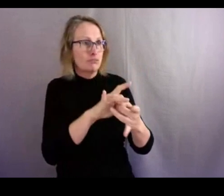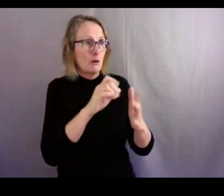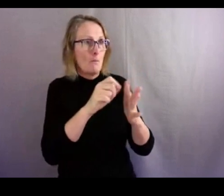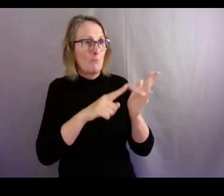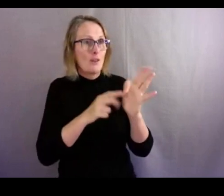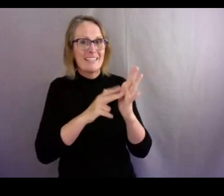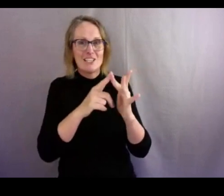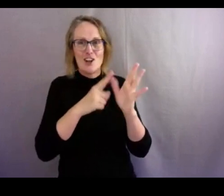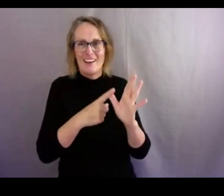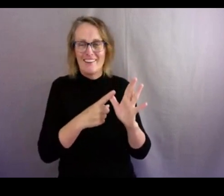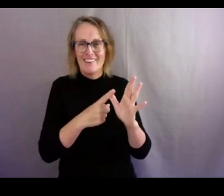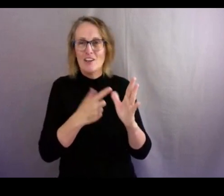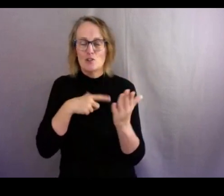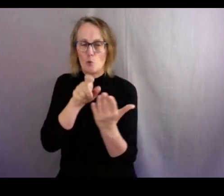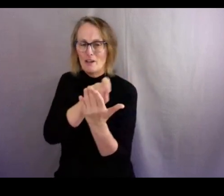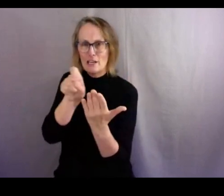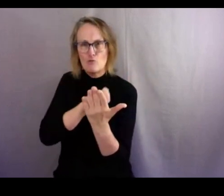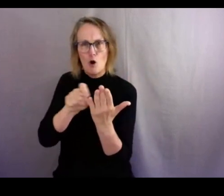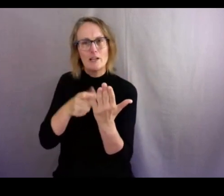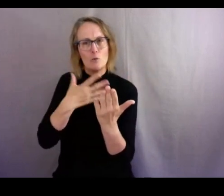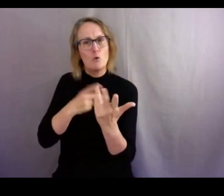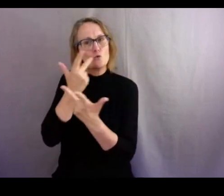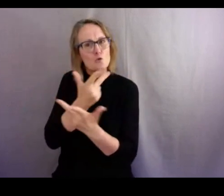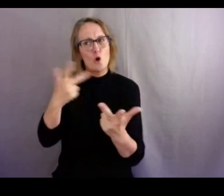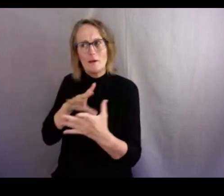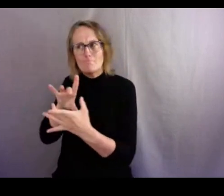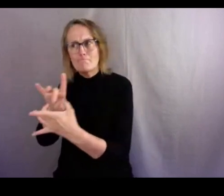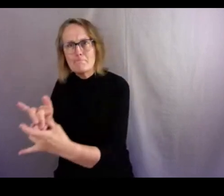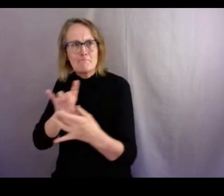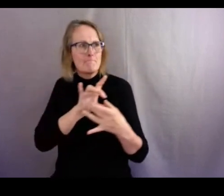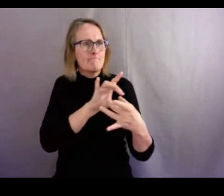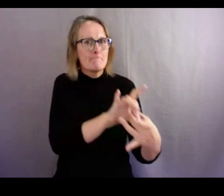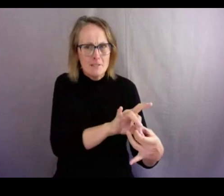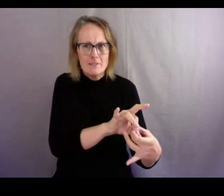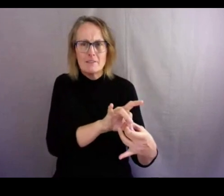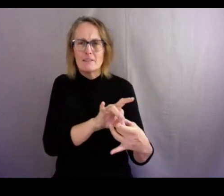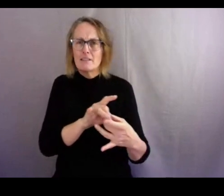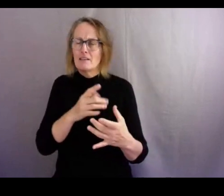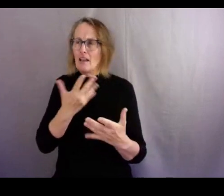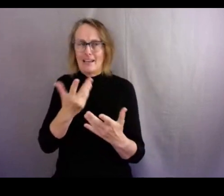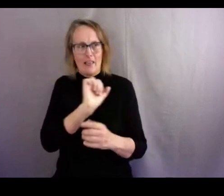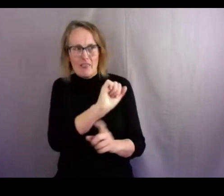that he had been initiated into the language, ancestral Polynesian culture and its mysteries.